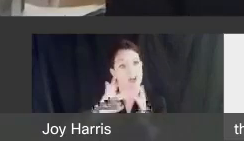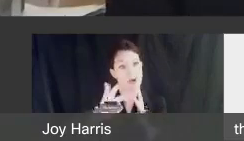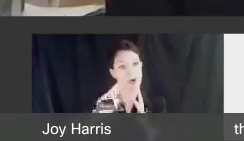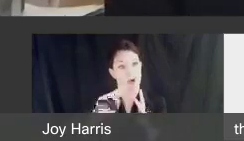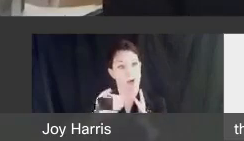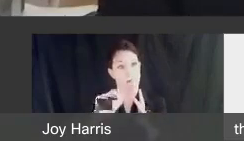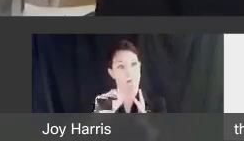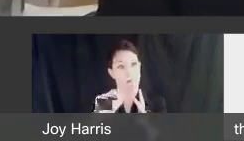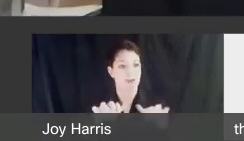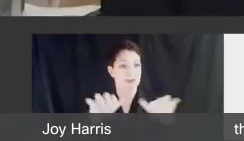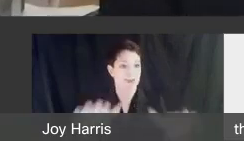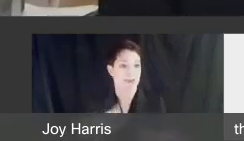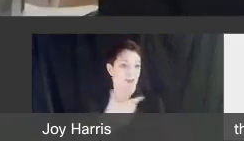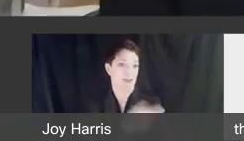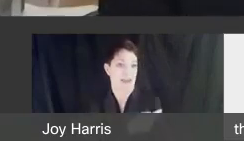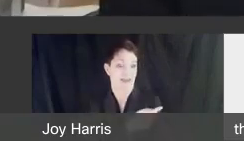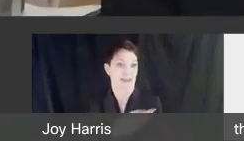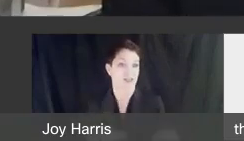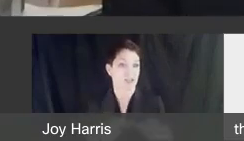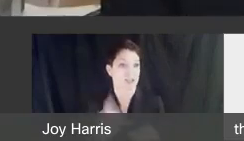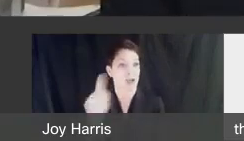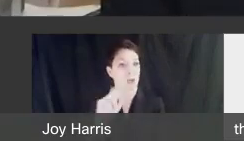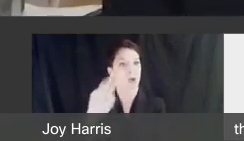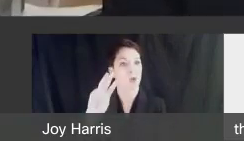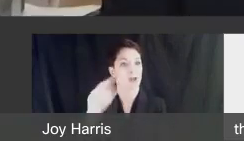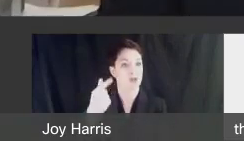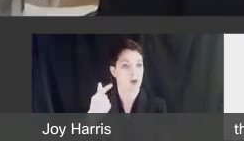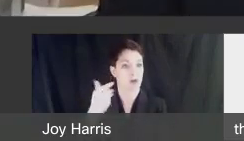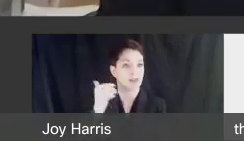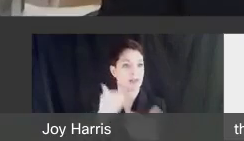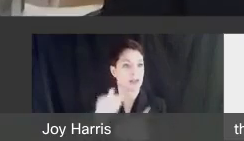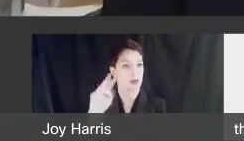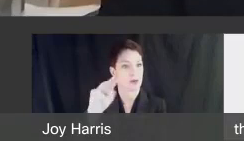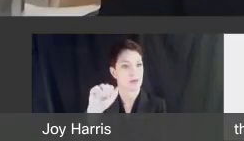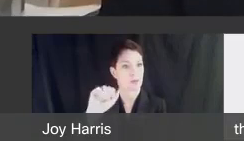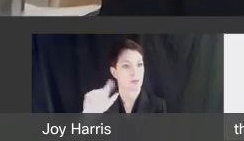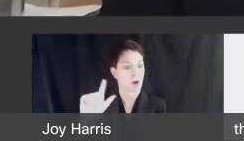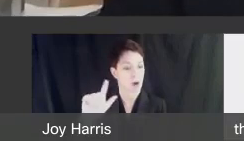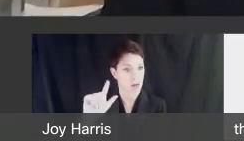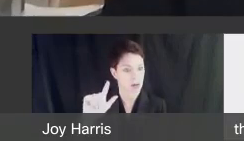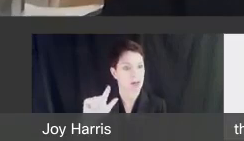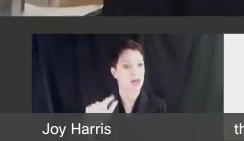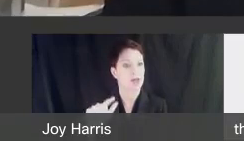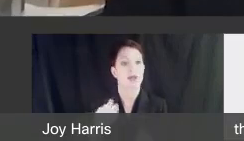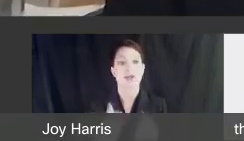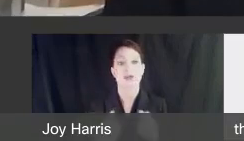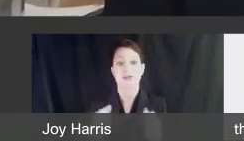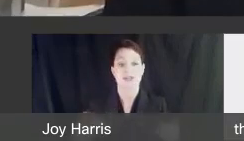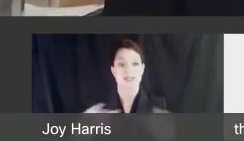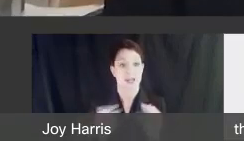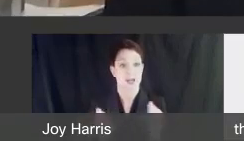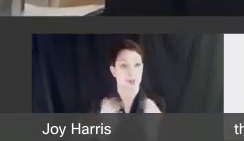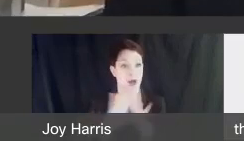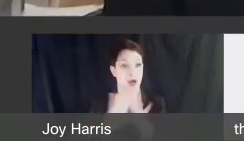site in Willow Grove, near the mall. The site will be operational starting this Friday.